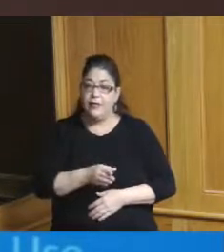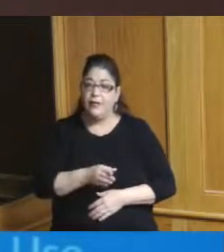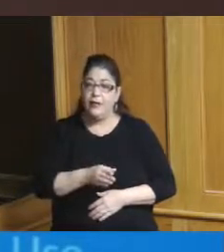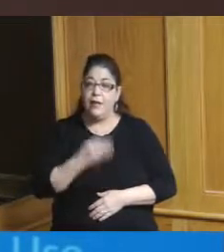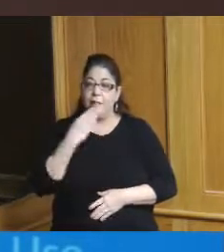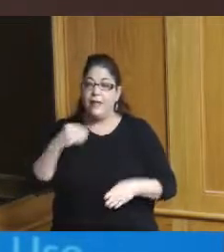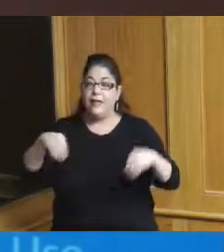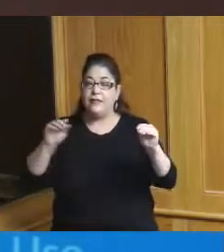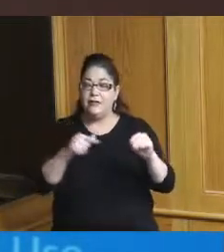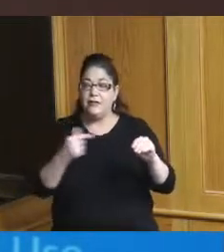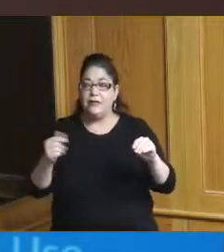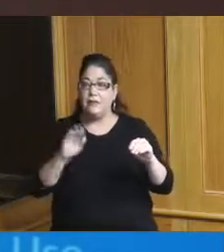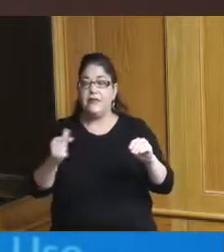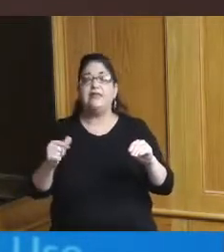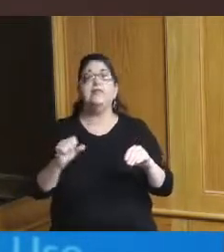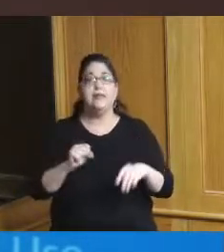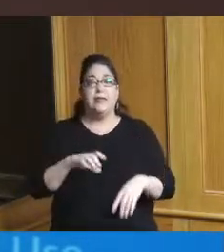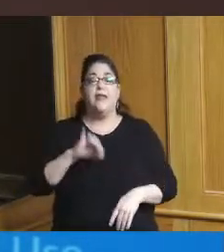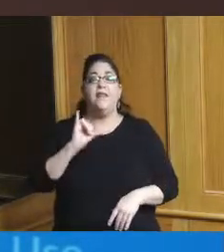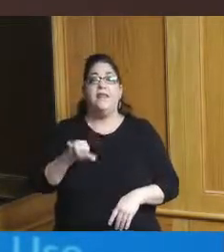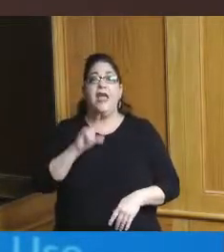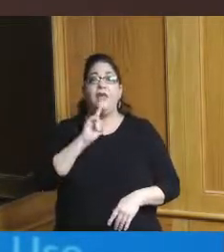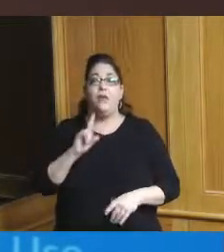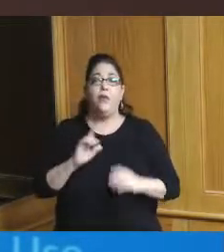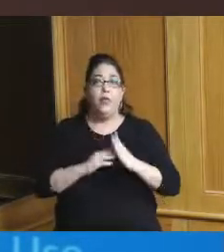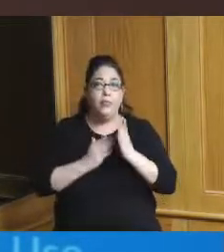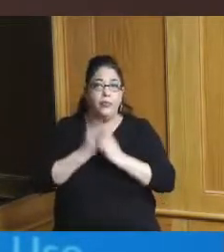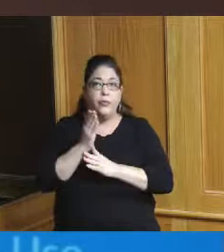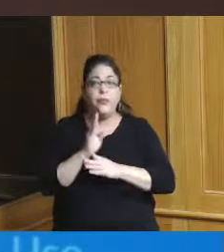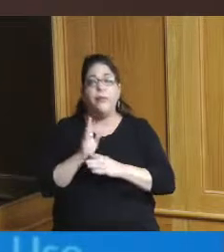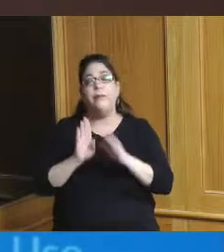dollar investment on that site that is going to come through our building division so that's